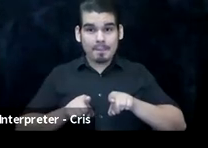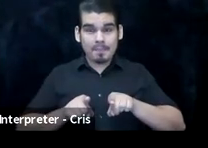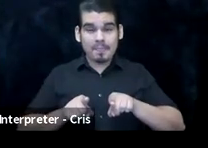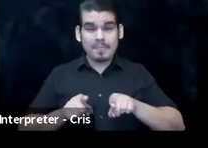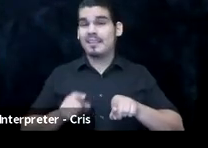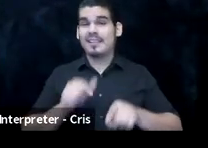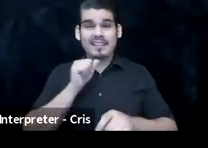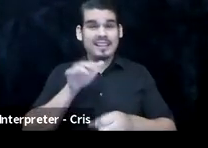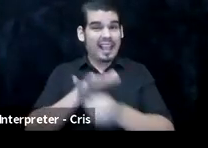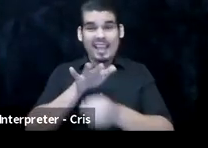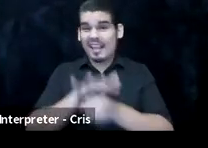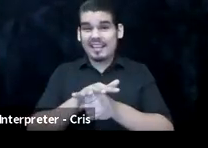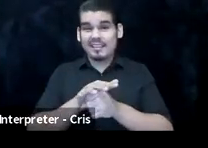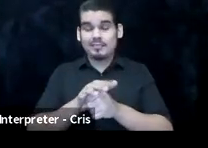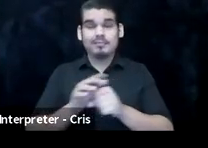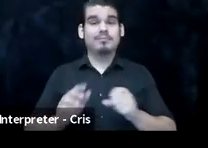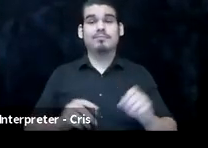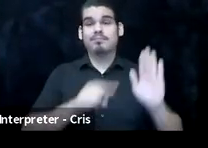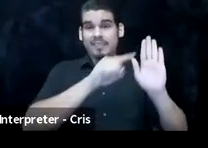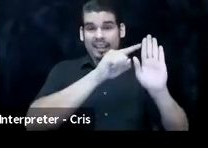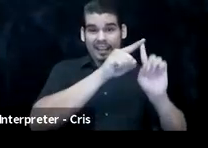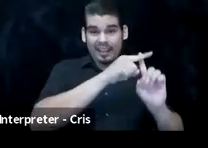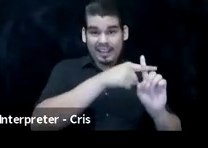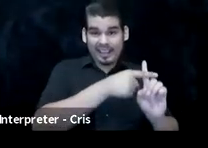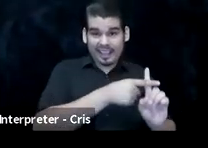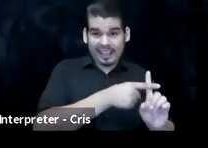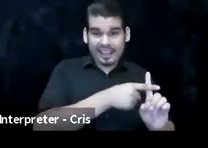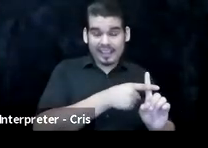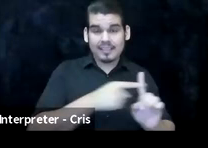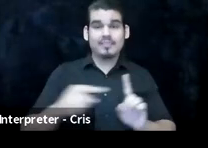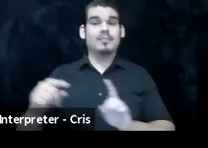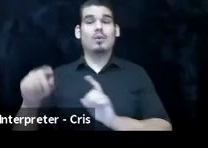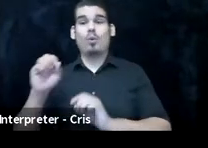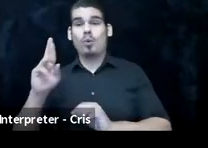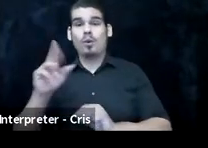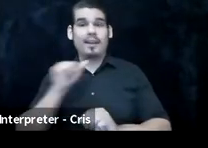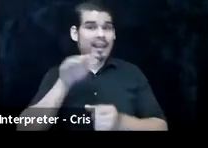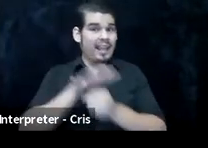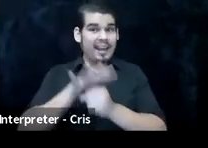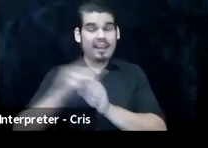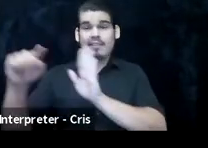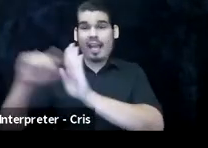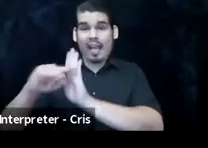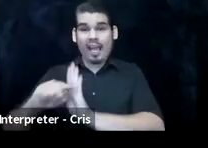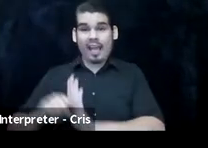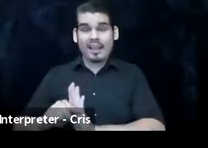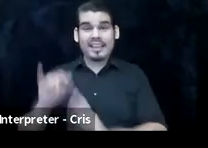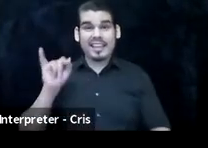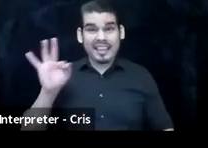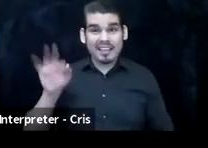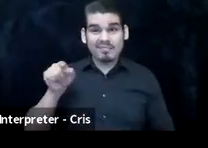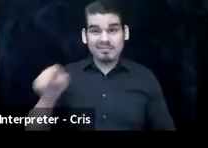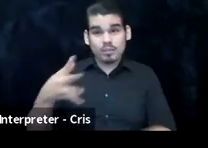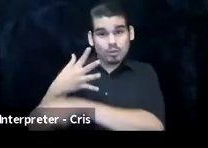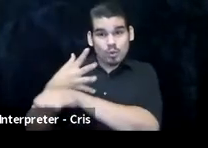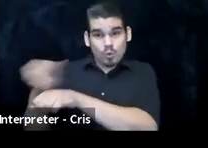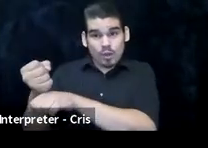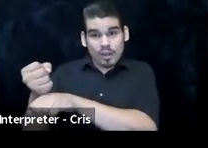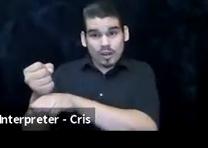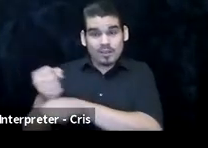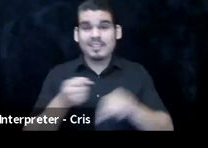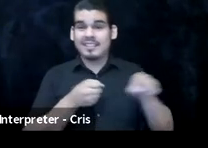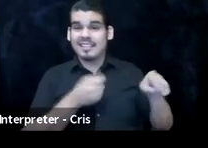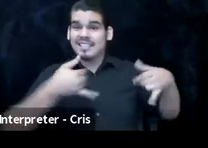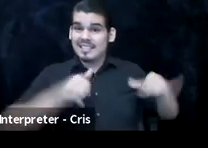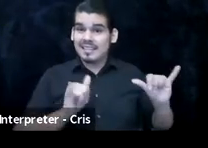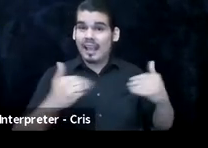Katherine Squire: say we just heard a last pro and there's no more cons, even if there are like 25 more pros you'd never want to make debate on Even so, we cut debate off at that point so that's the first scenario.